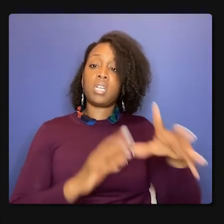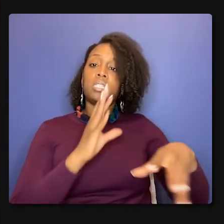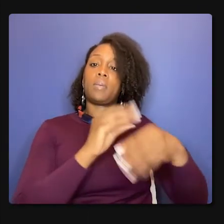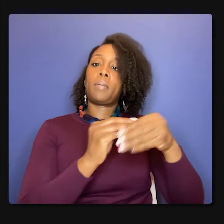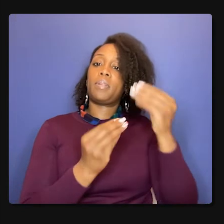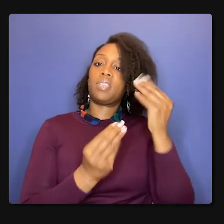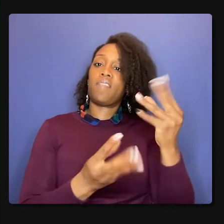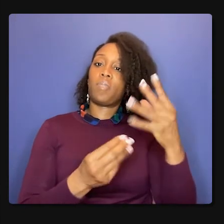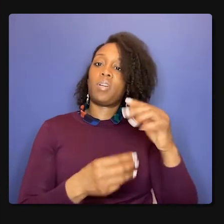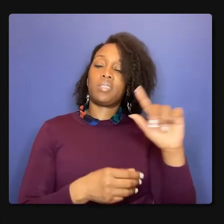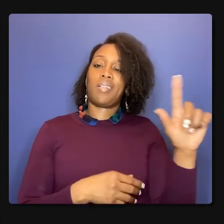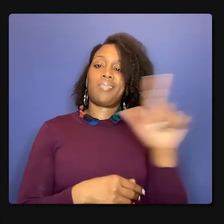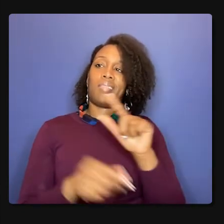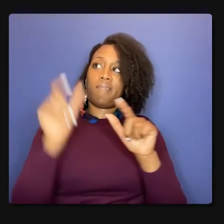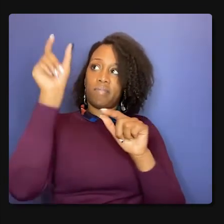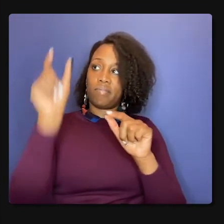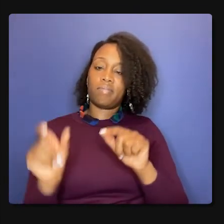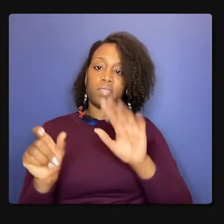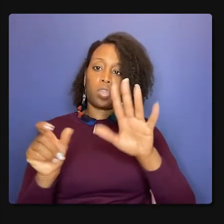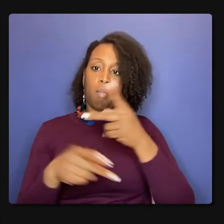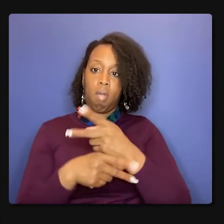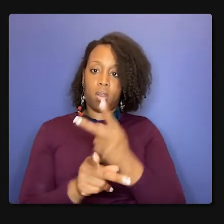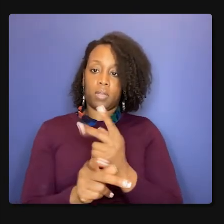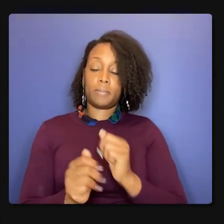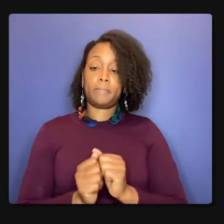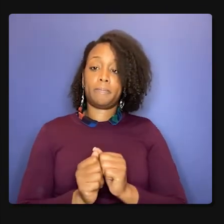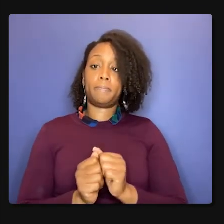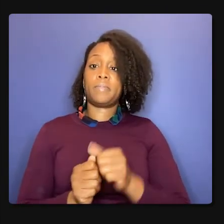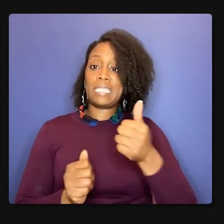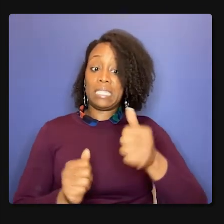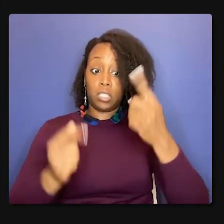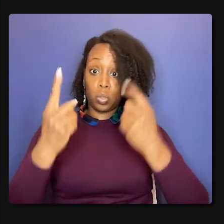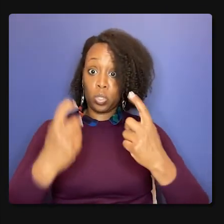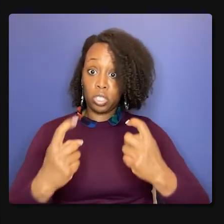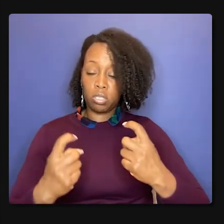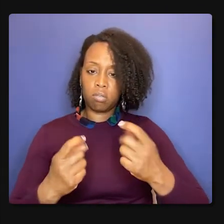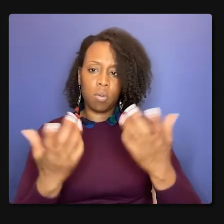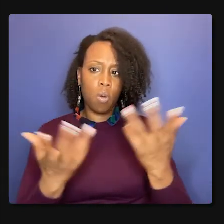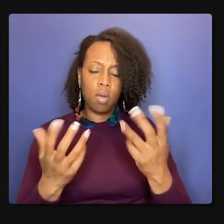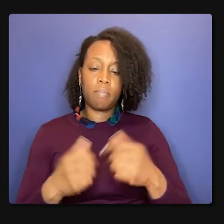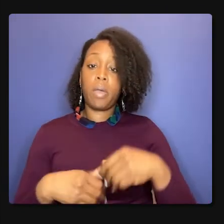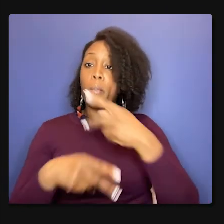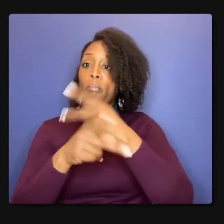located under Supplemental Info in the left nav of your product. These questions